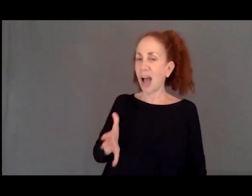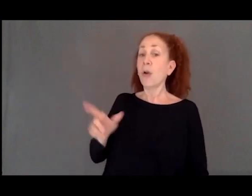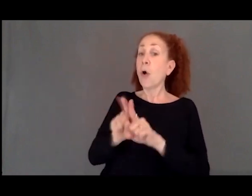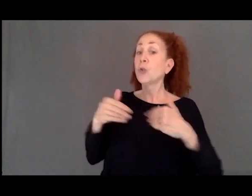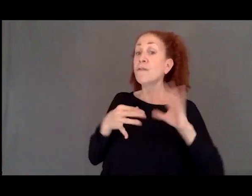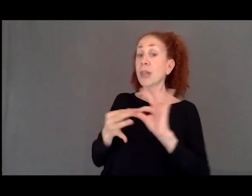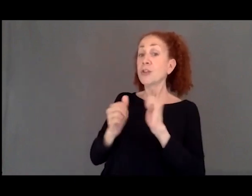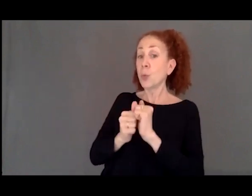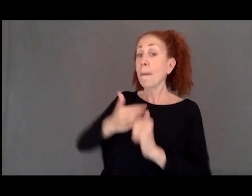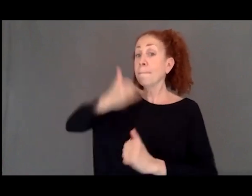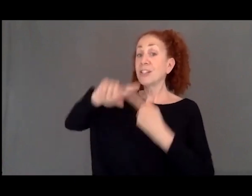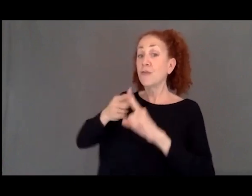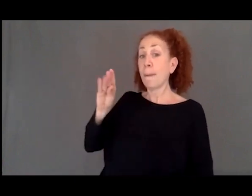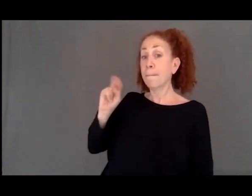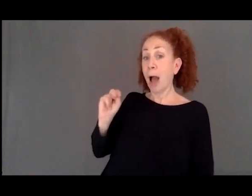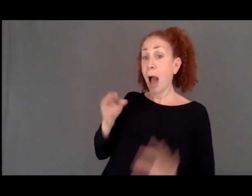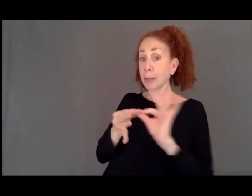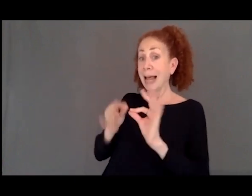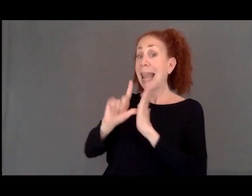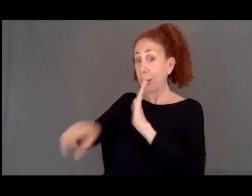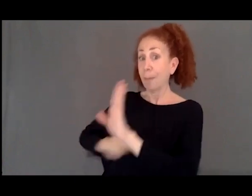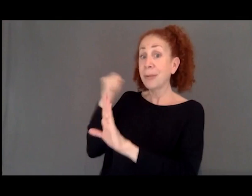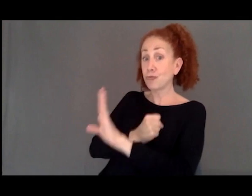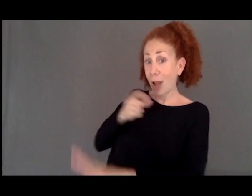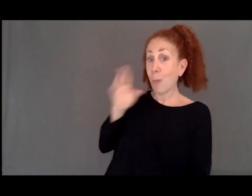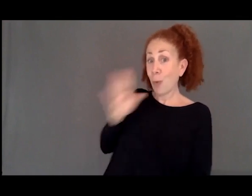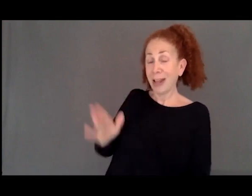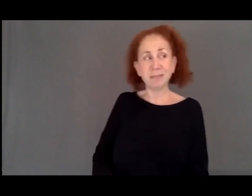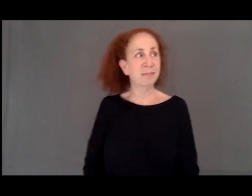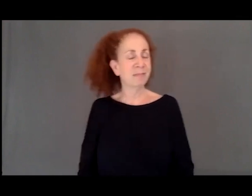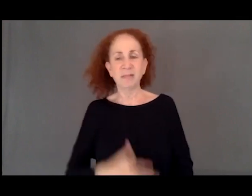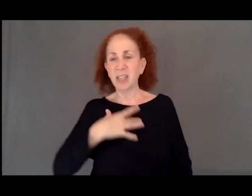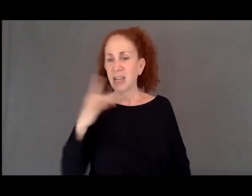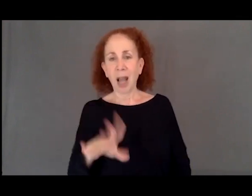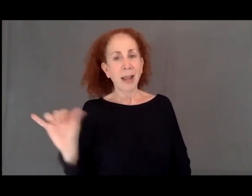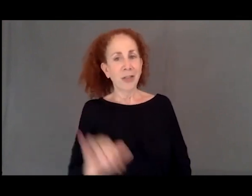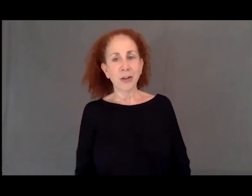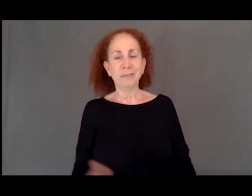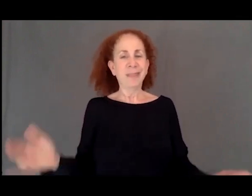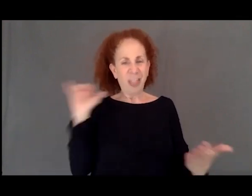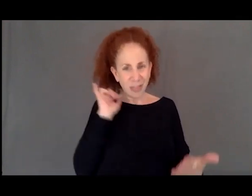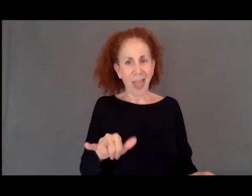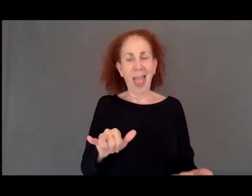with ,, his best friend who he's going to betray. He didn't want to hear that either. So that's where the fraternal thing becomes so important,